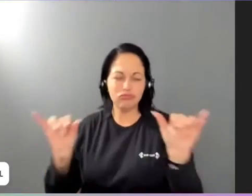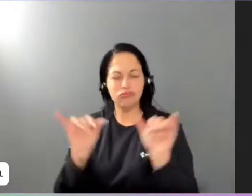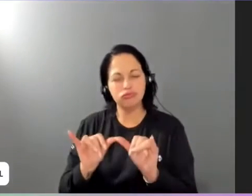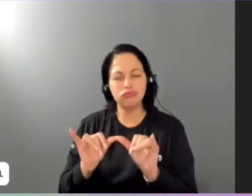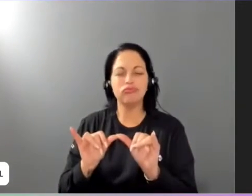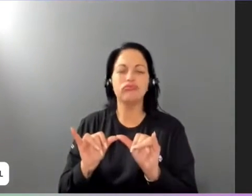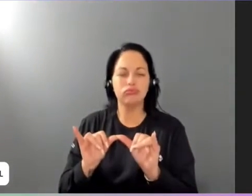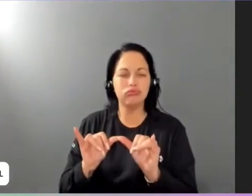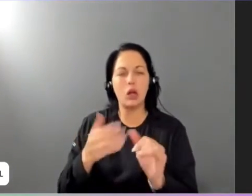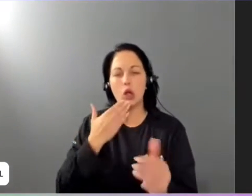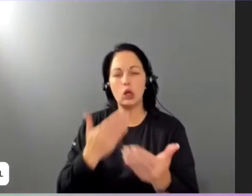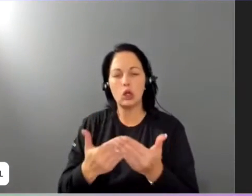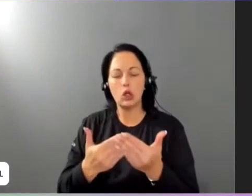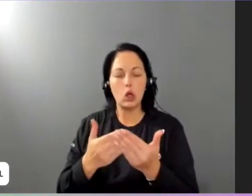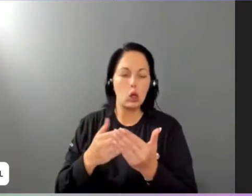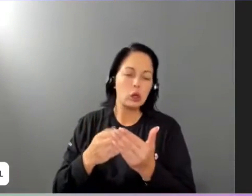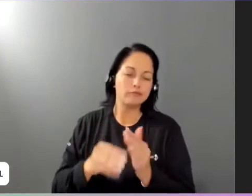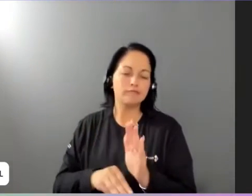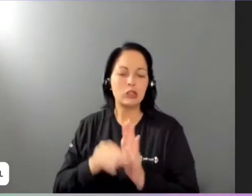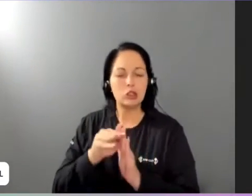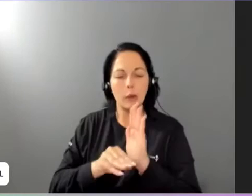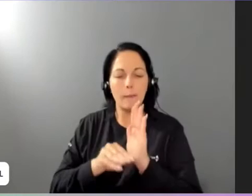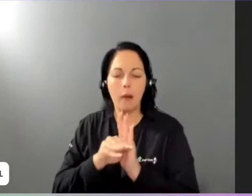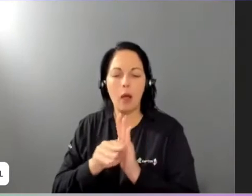the other, but I think that we can think about some